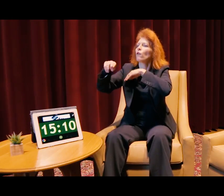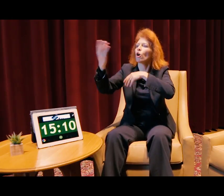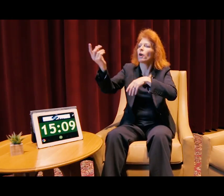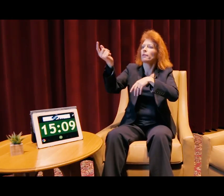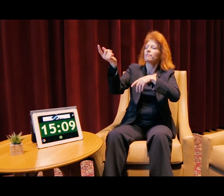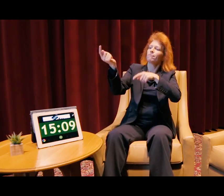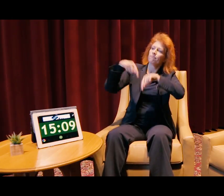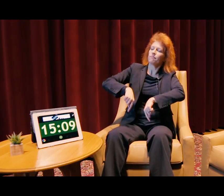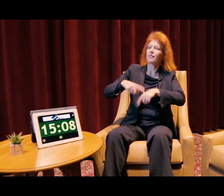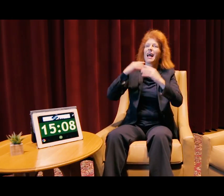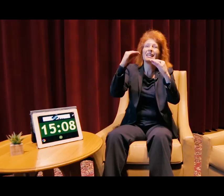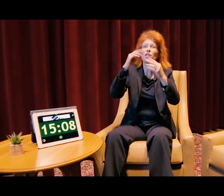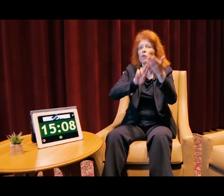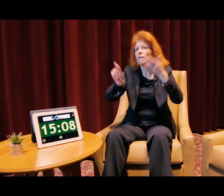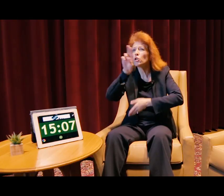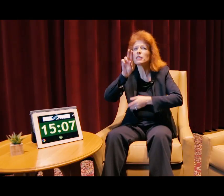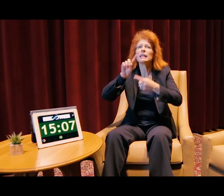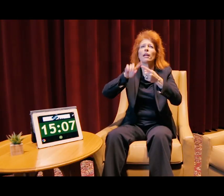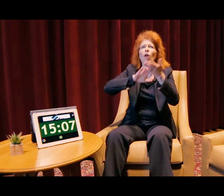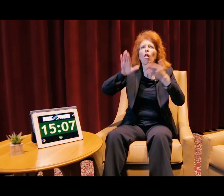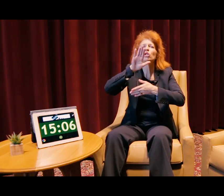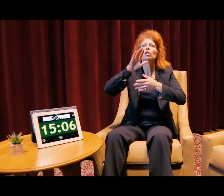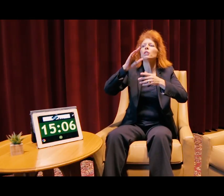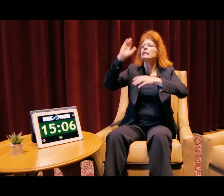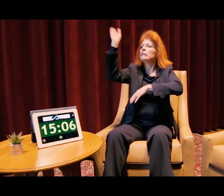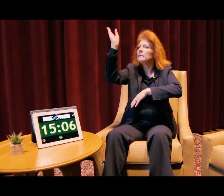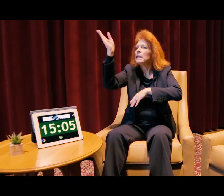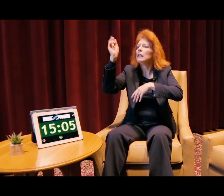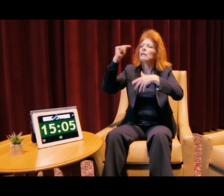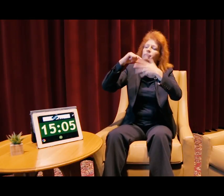I teach in university systems. I speak quite a bit on topics